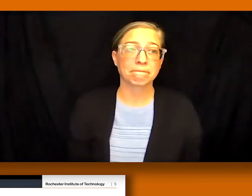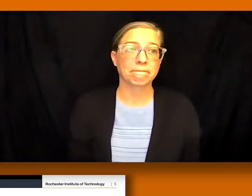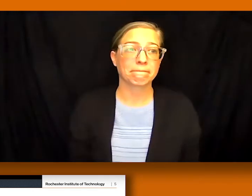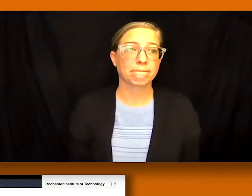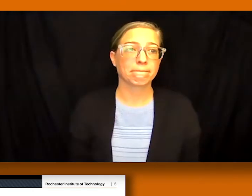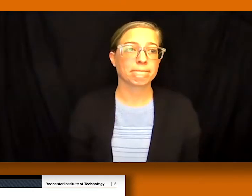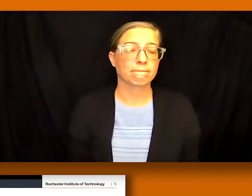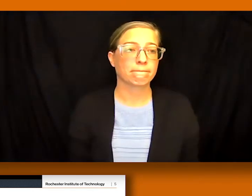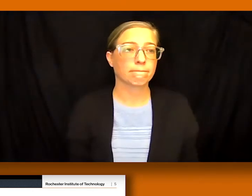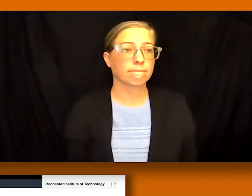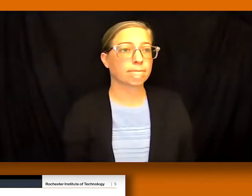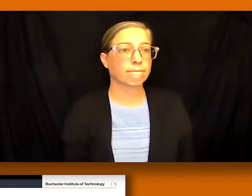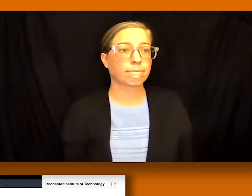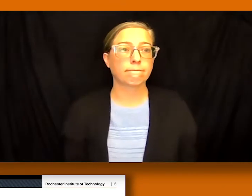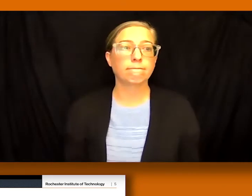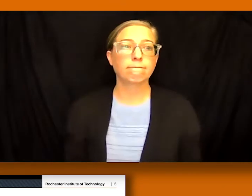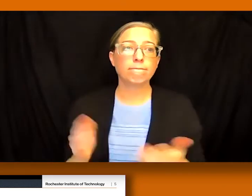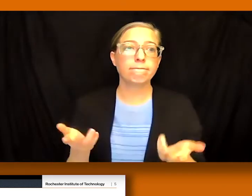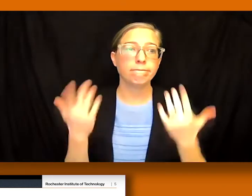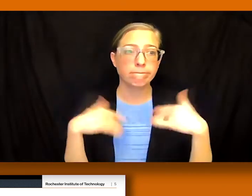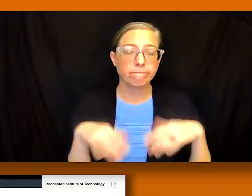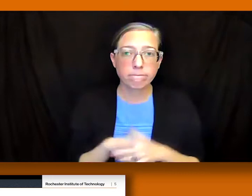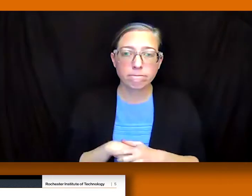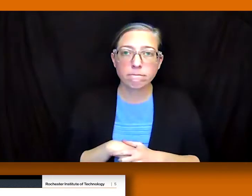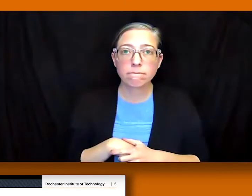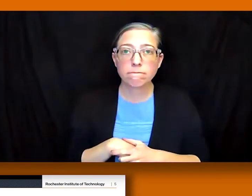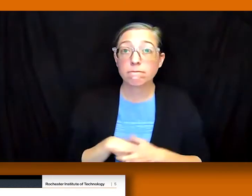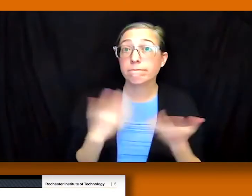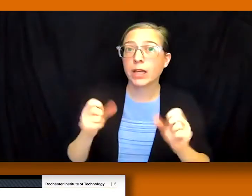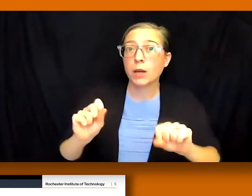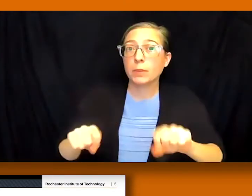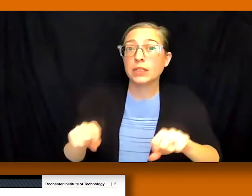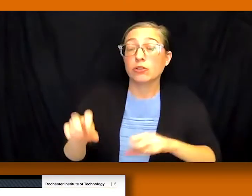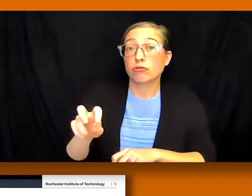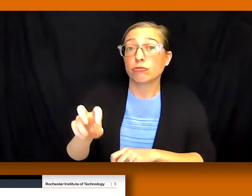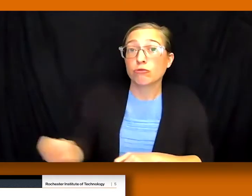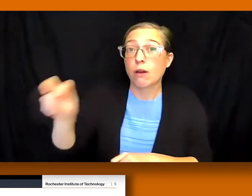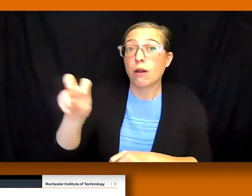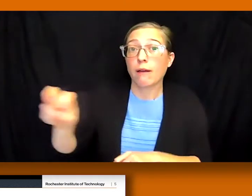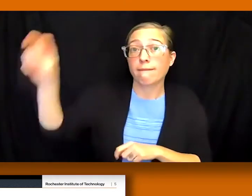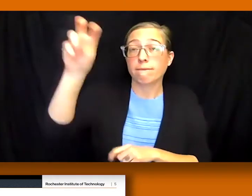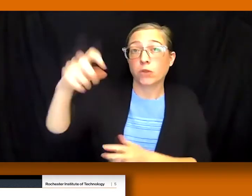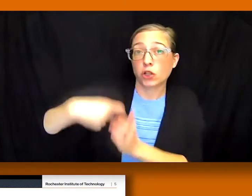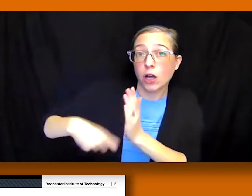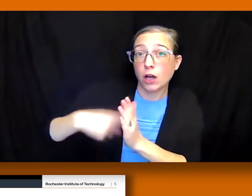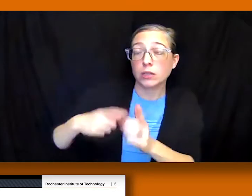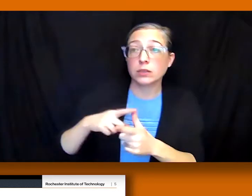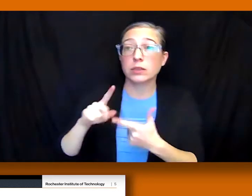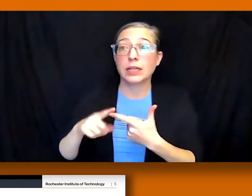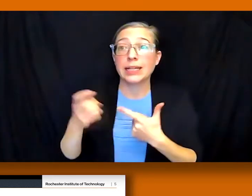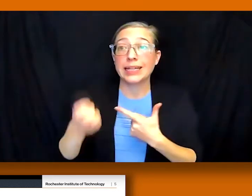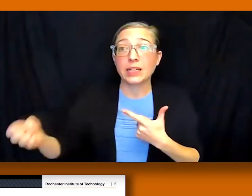You will also need to outline costs for travel, equipment, materials and supplies,